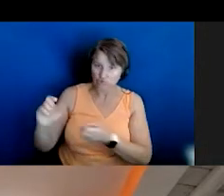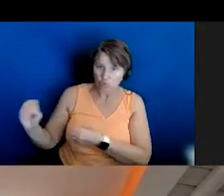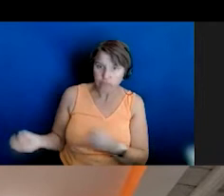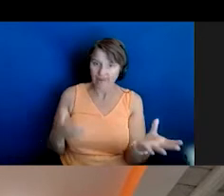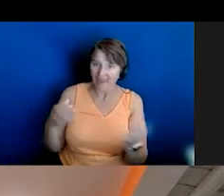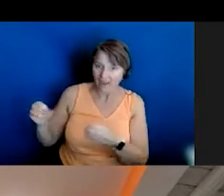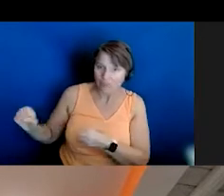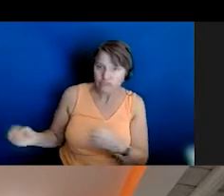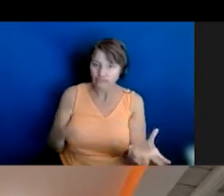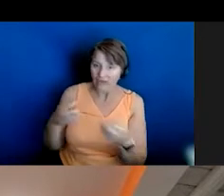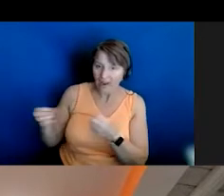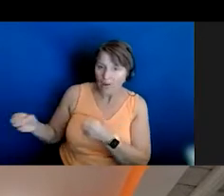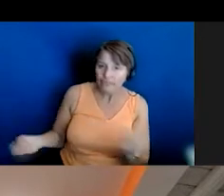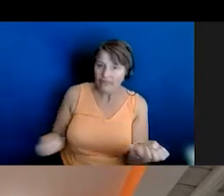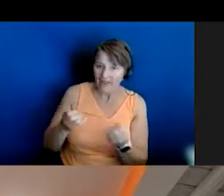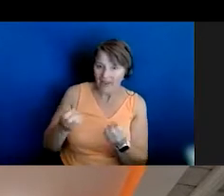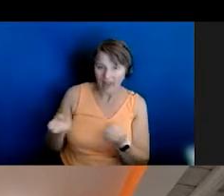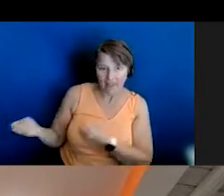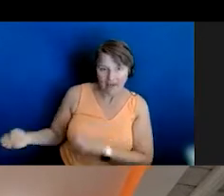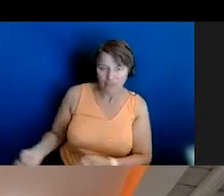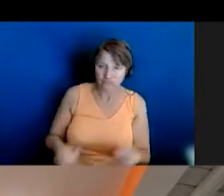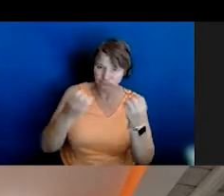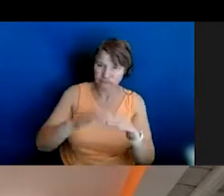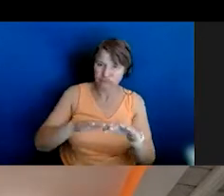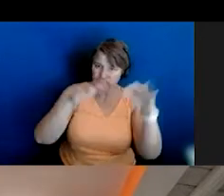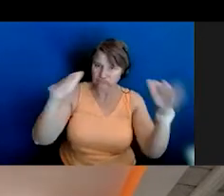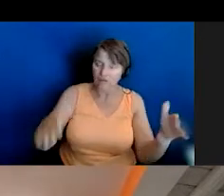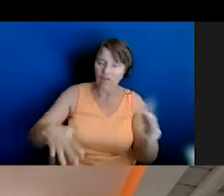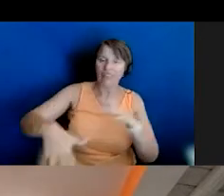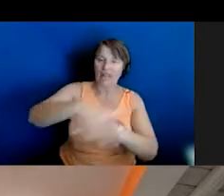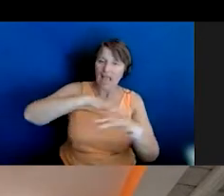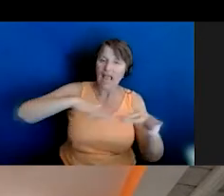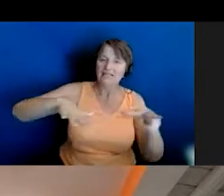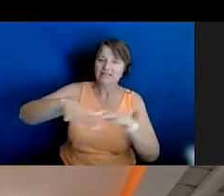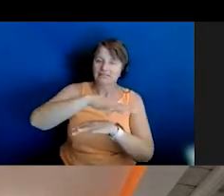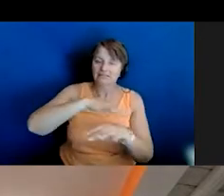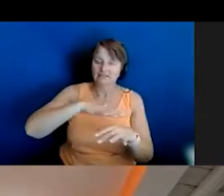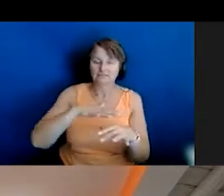and lay it upon the land. So, we asked, through this procession,